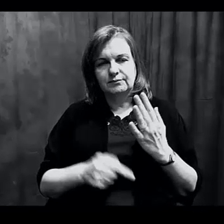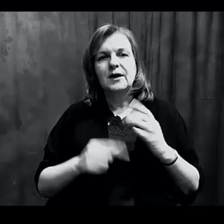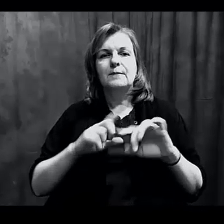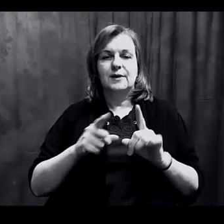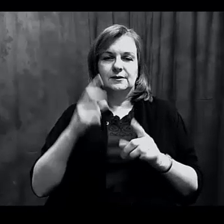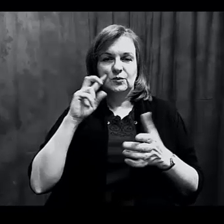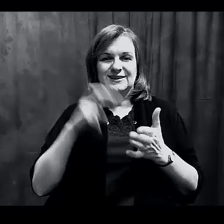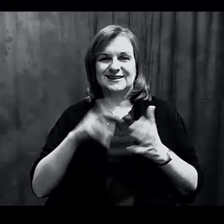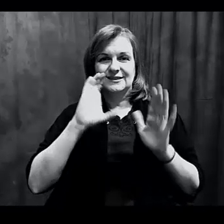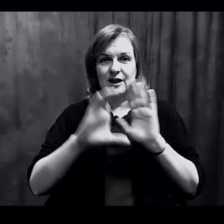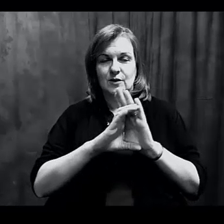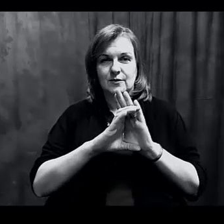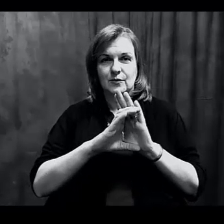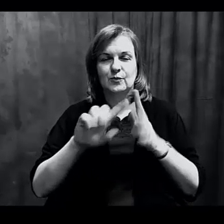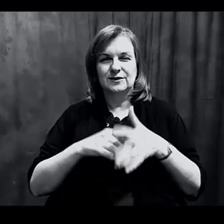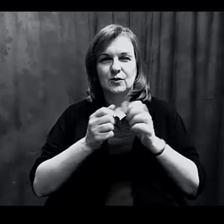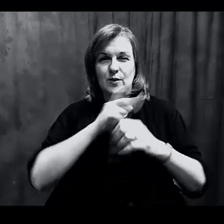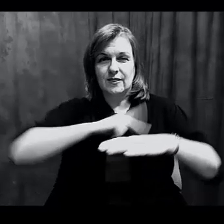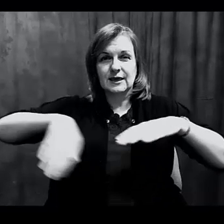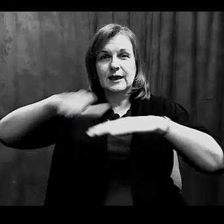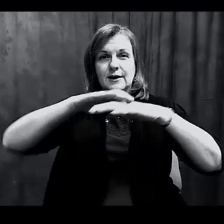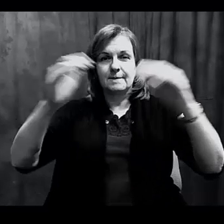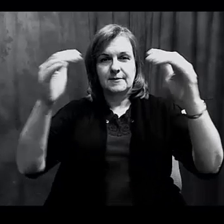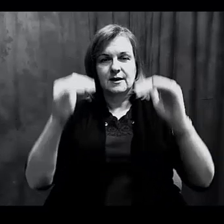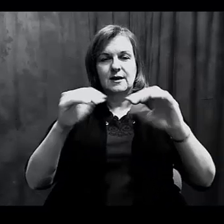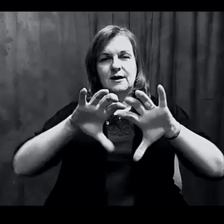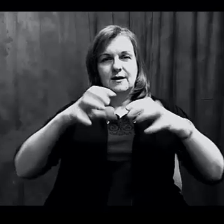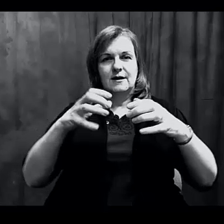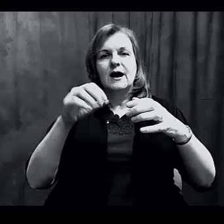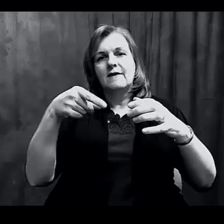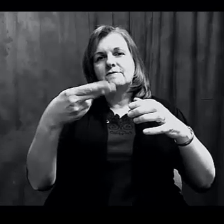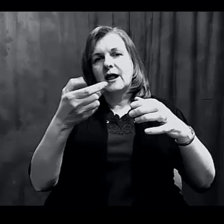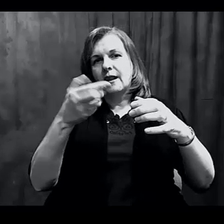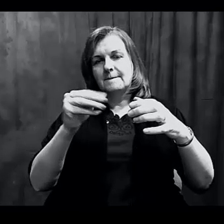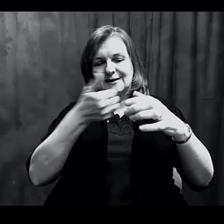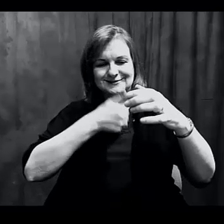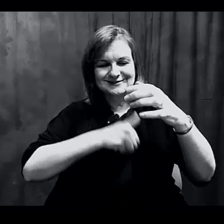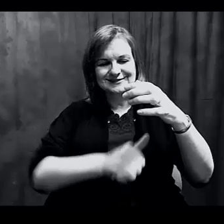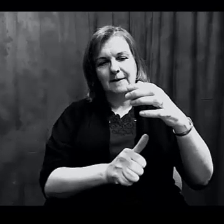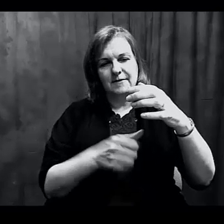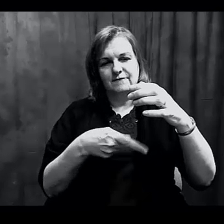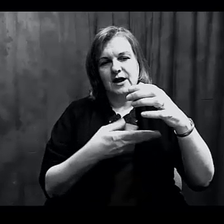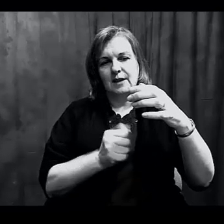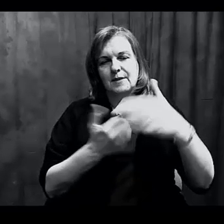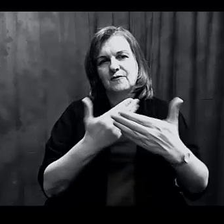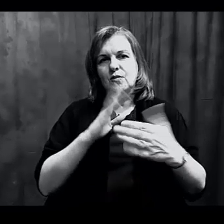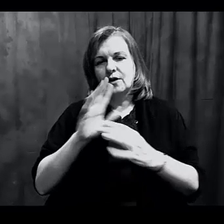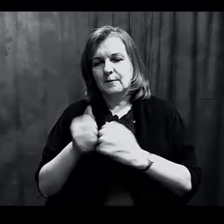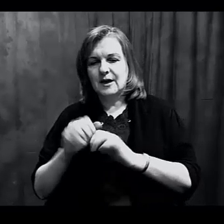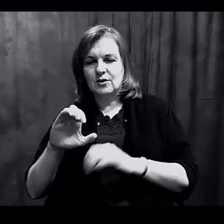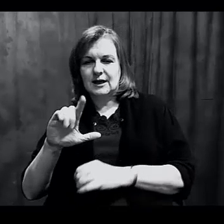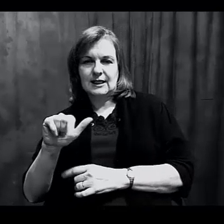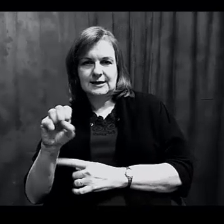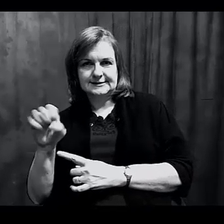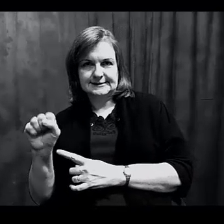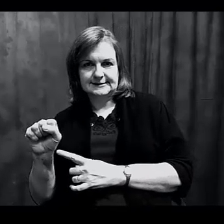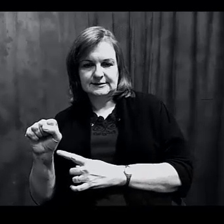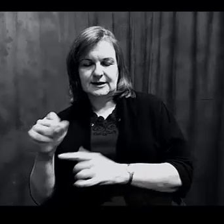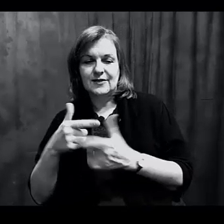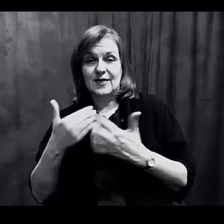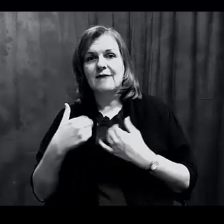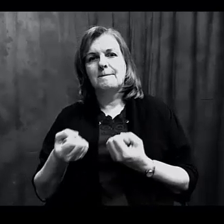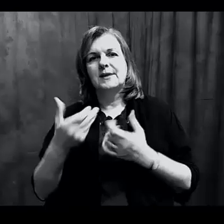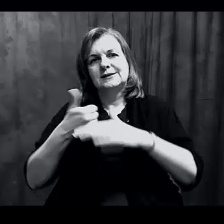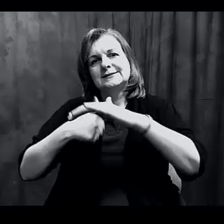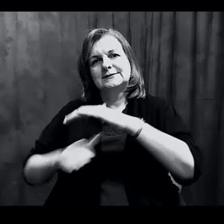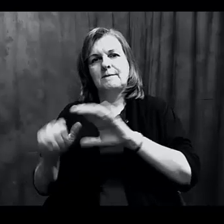now in other Phyla we've talked about kingdom phylum class order family genus species. But as you see from my diagram